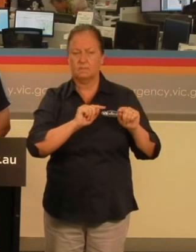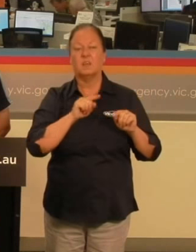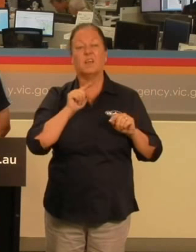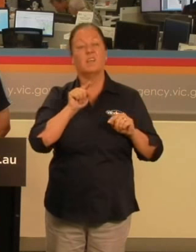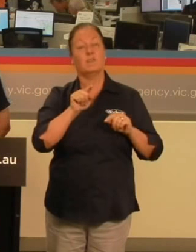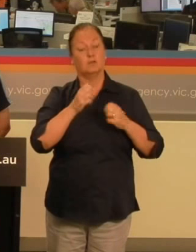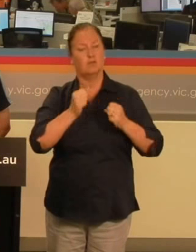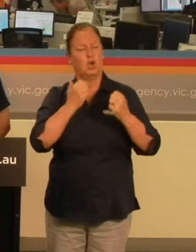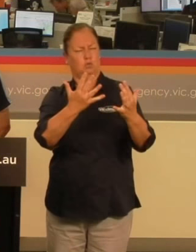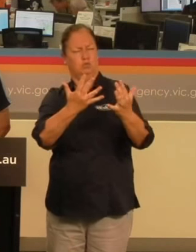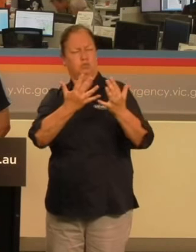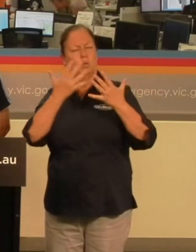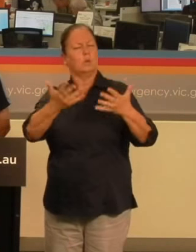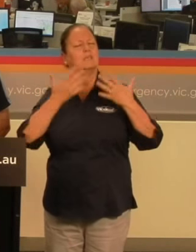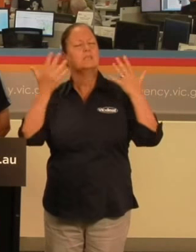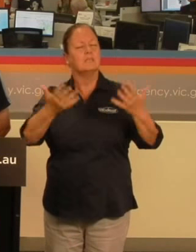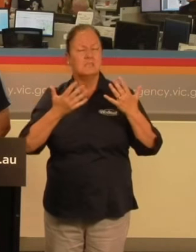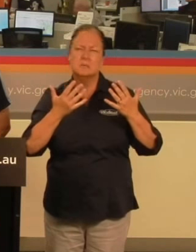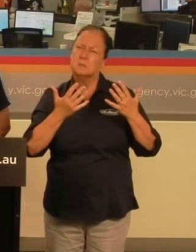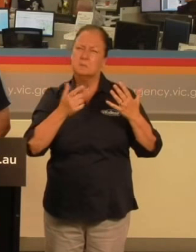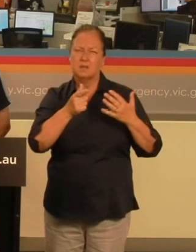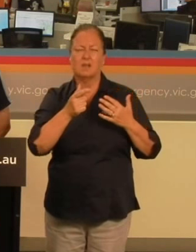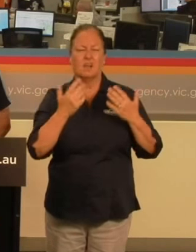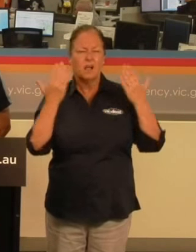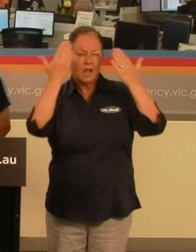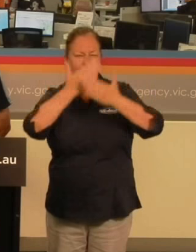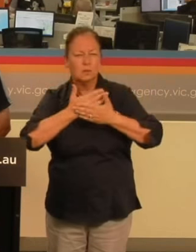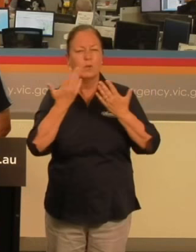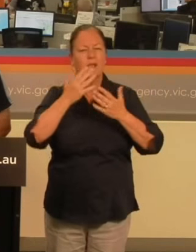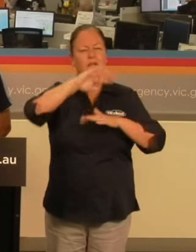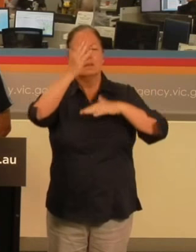rising especially at nighttime about the Alps we could be getting peak gusts